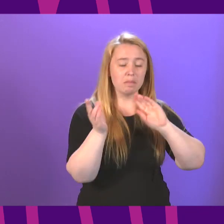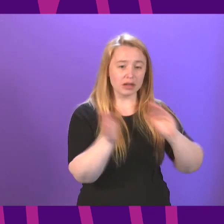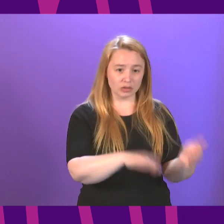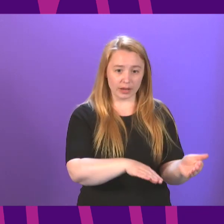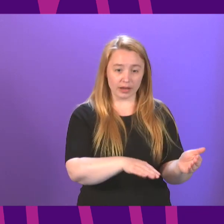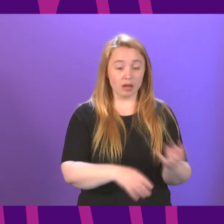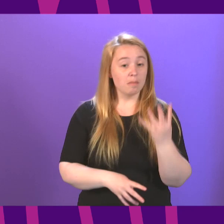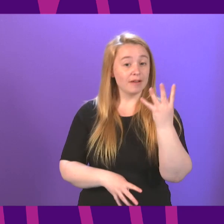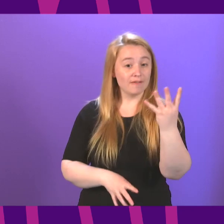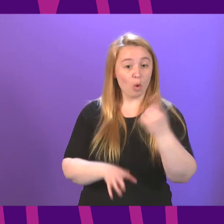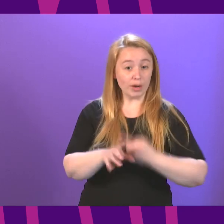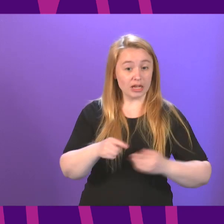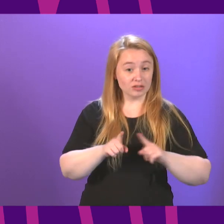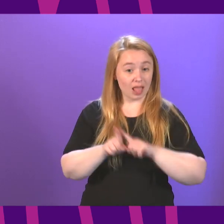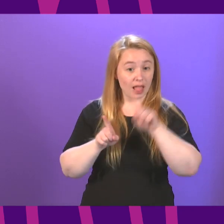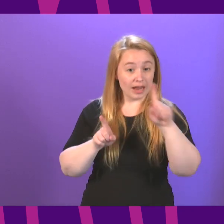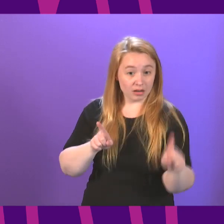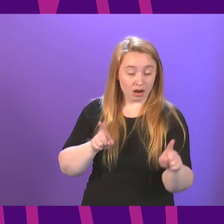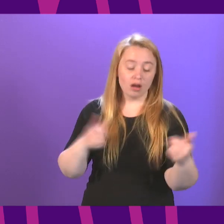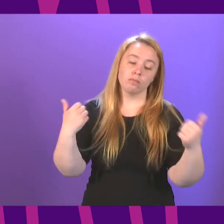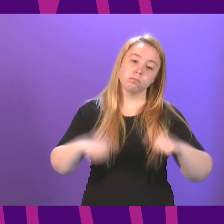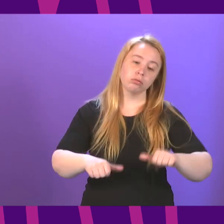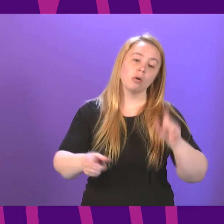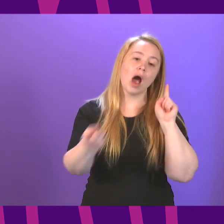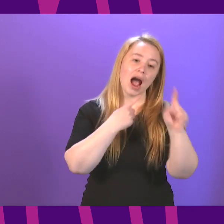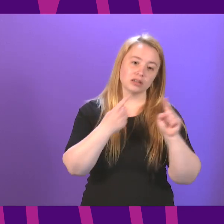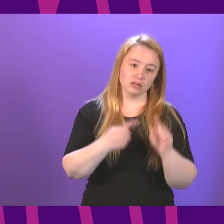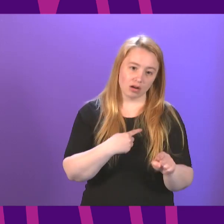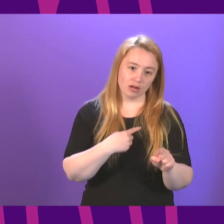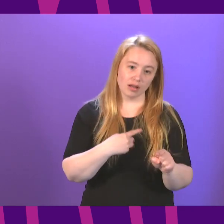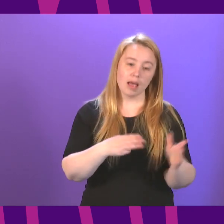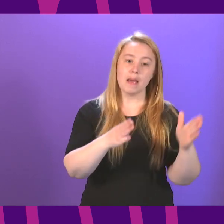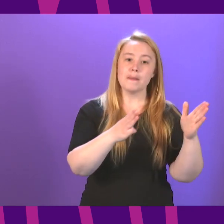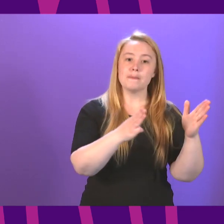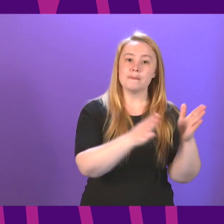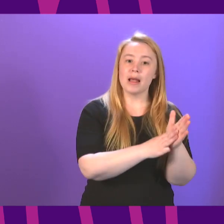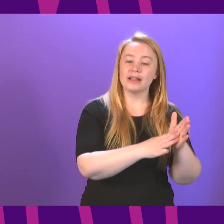we are finally starting to get answers. Milly’s family have demanded a fatal accident inquiry.